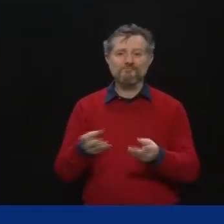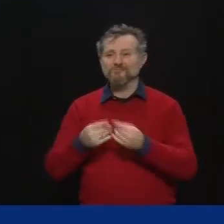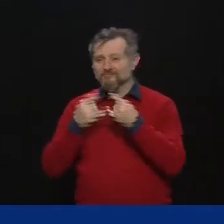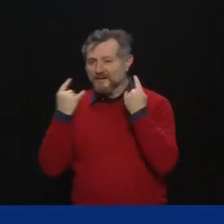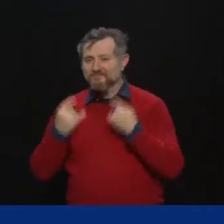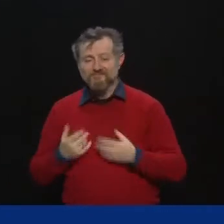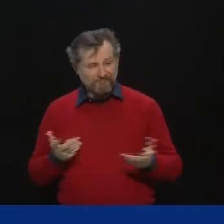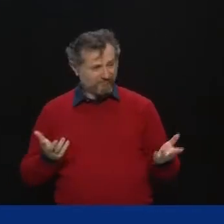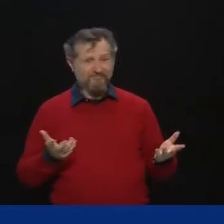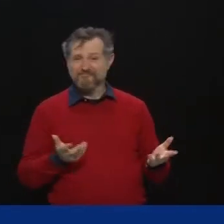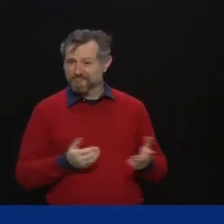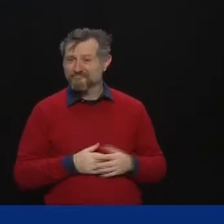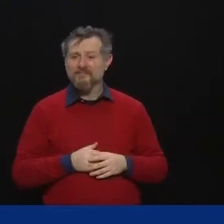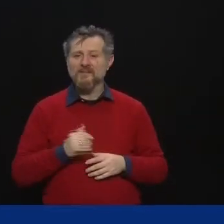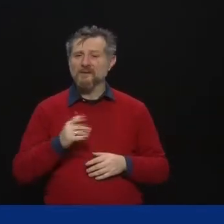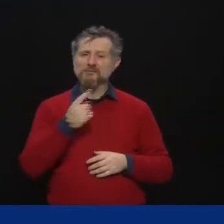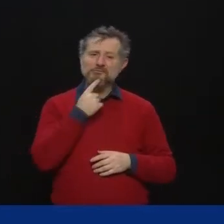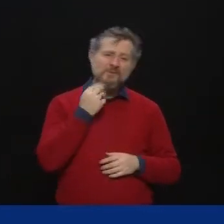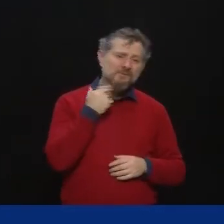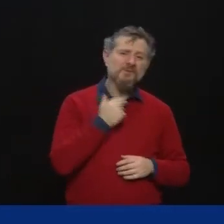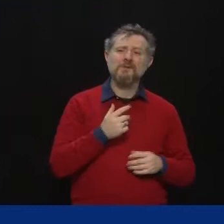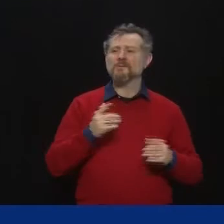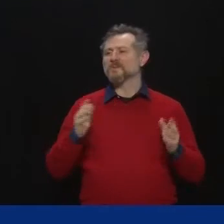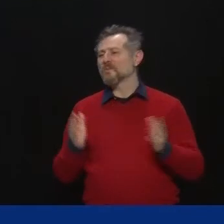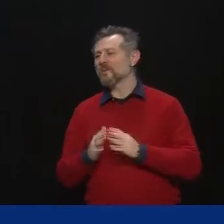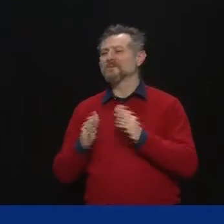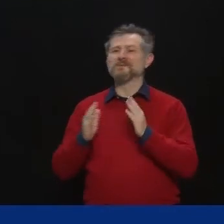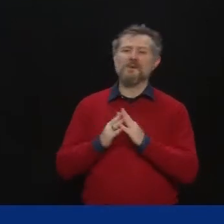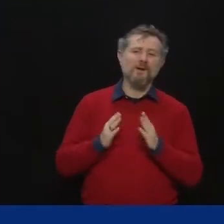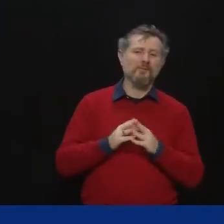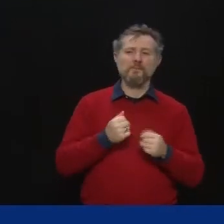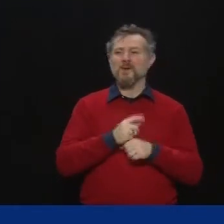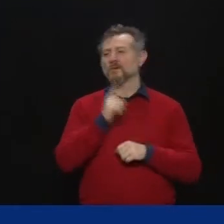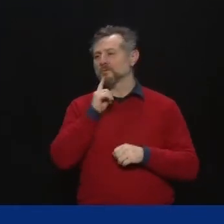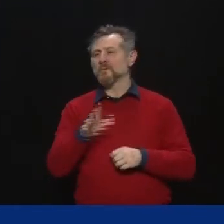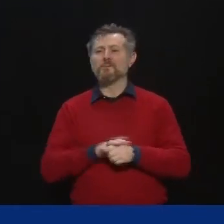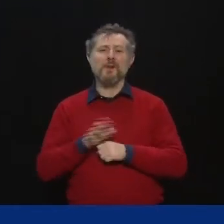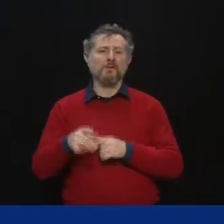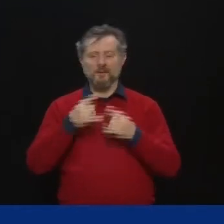ENFORCEMENT. SOME ARE DOING THINGS LIKE PURCHASING THOUSANDS OF MASKS